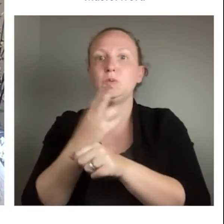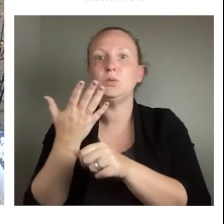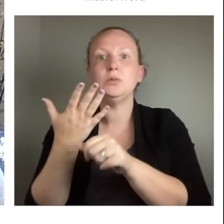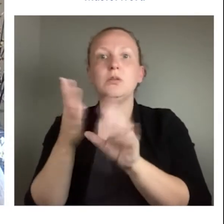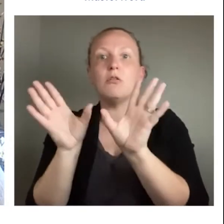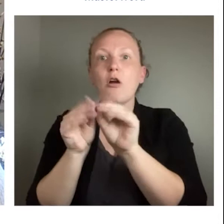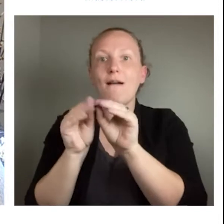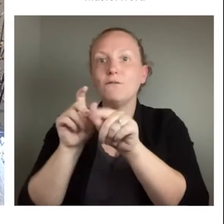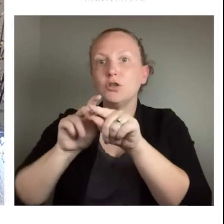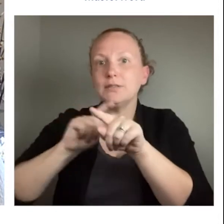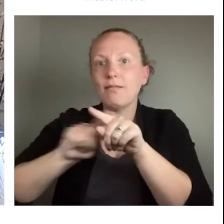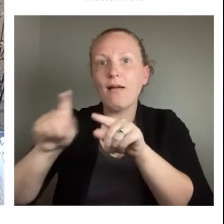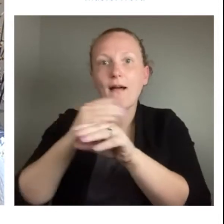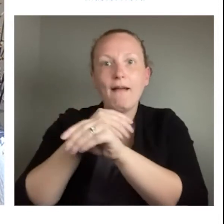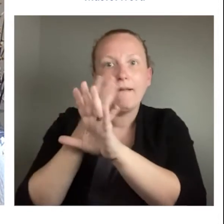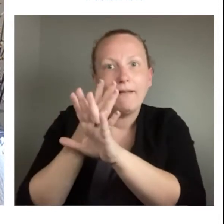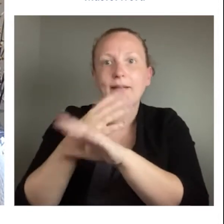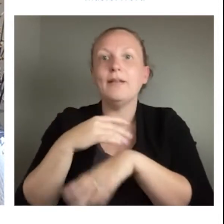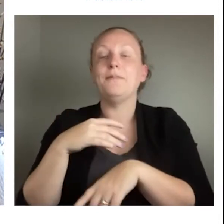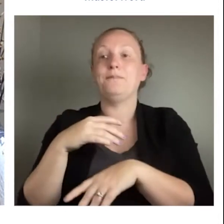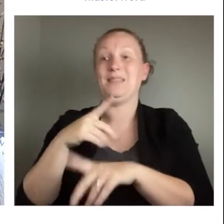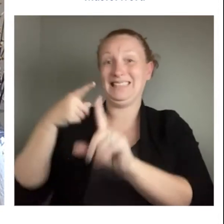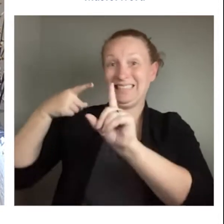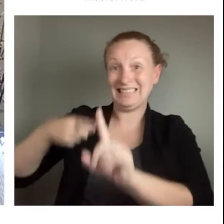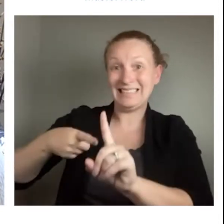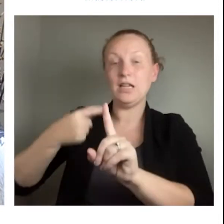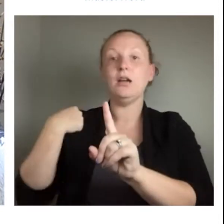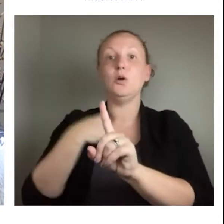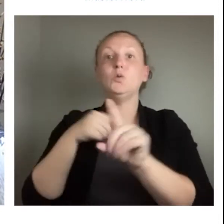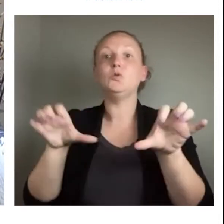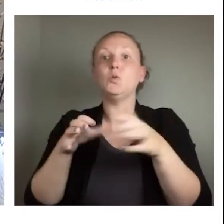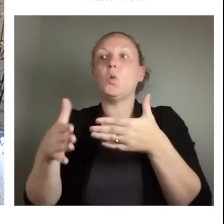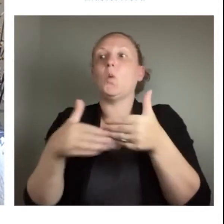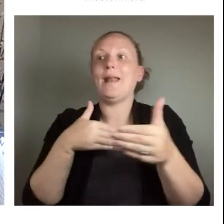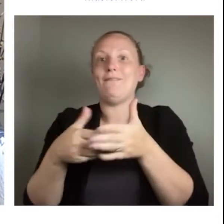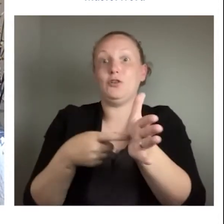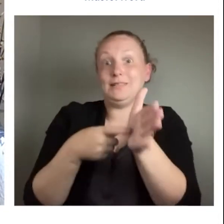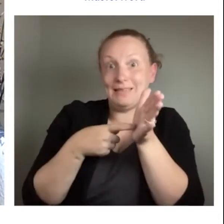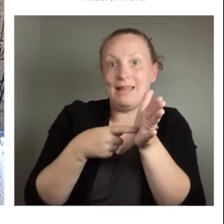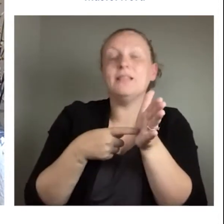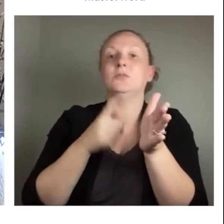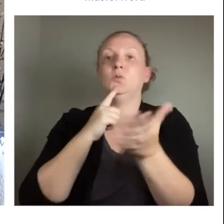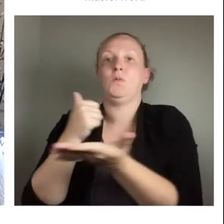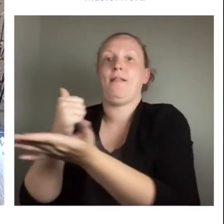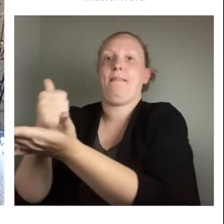But the reason behind it was helping each other. So the lessons that I learned that this brought